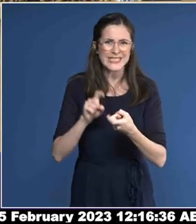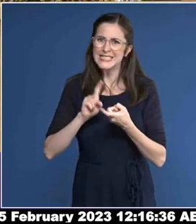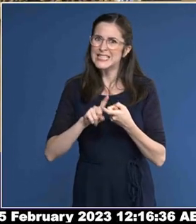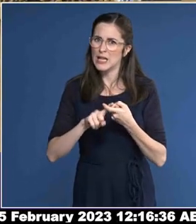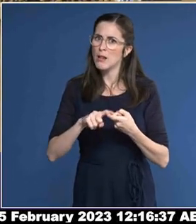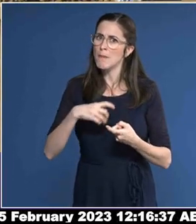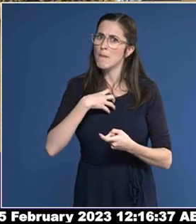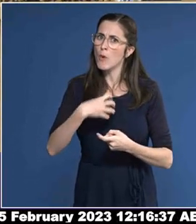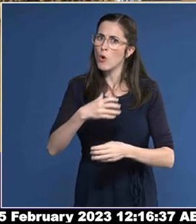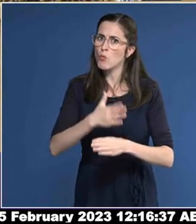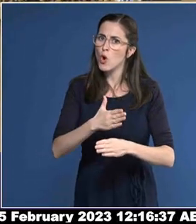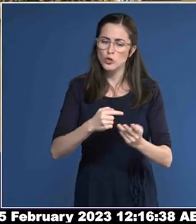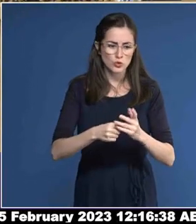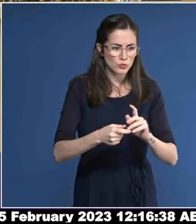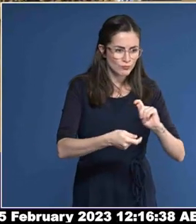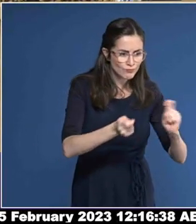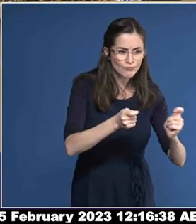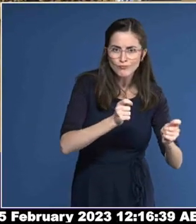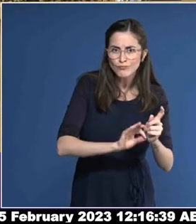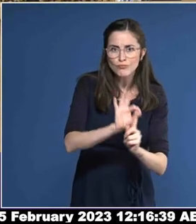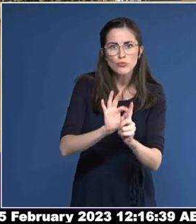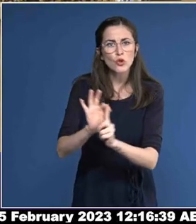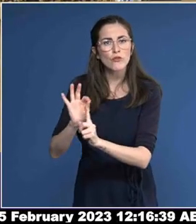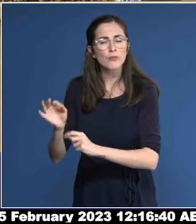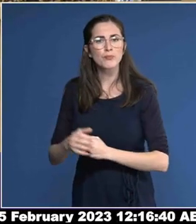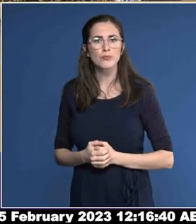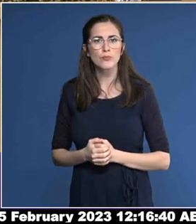to continue to grow. MS EASTMAN: When you say, "not at this stage", I assume that